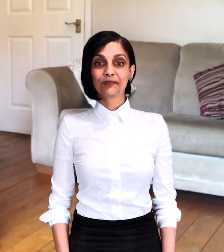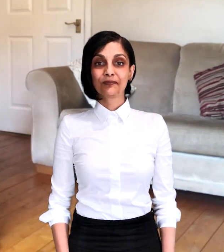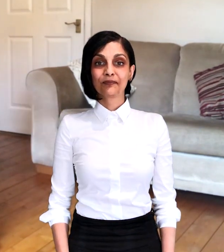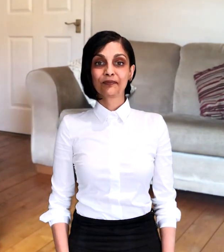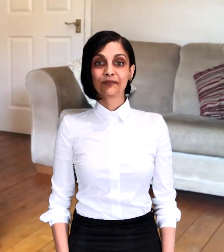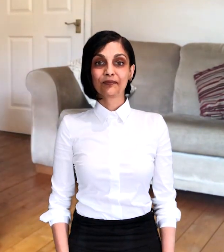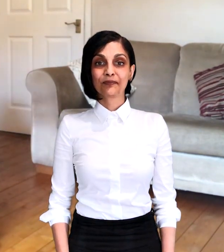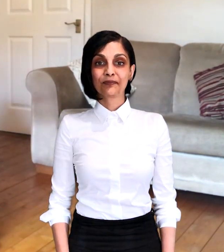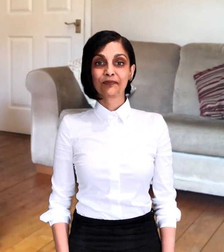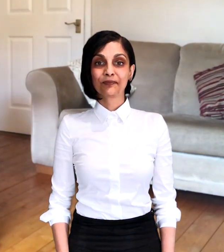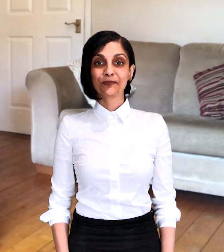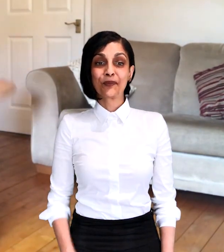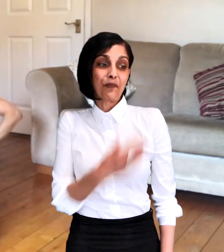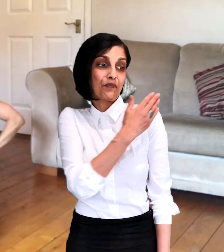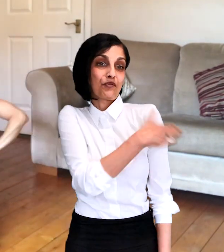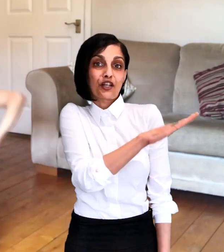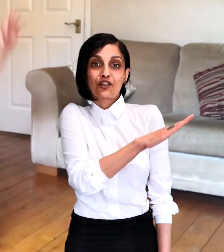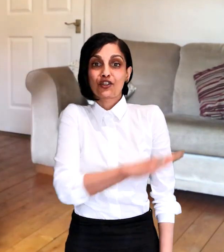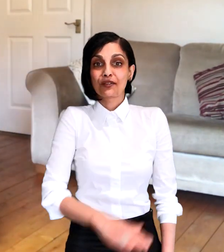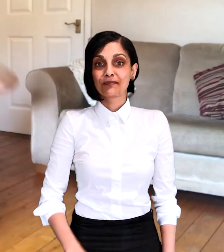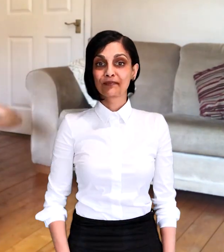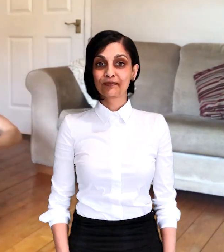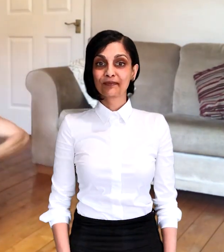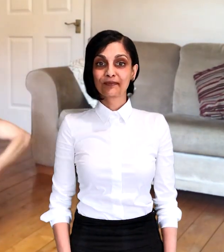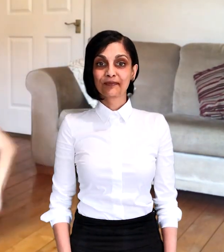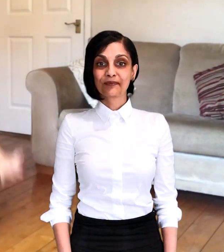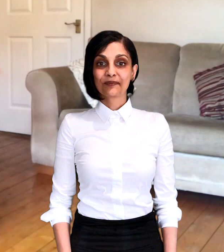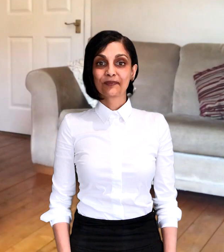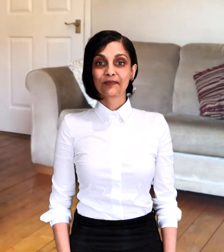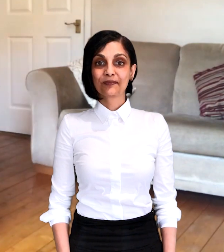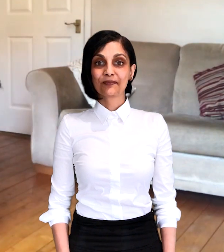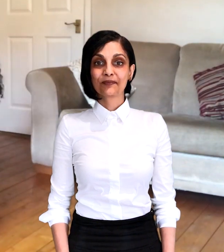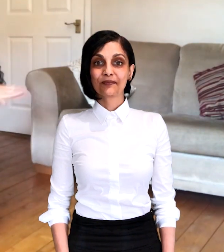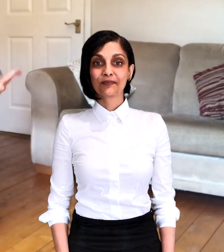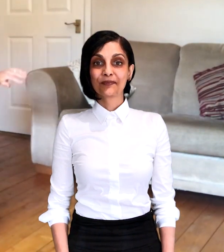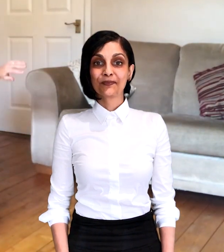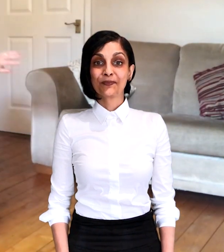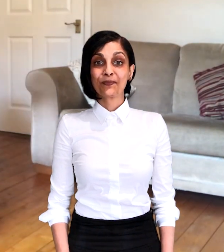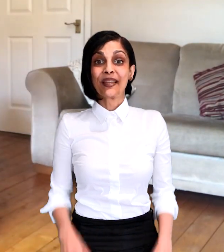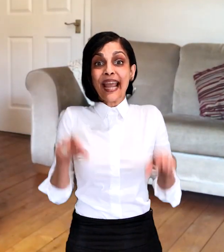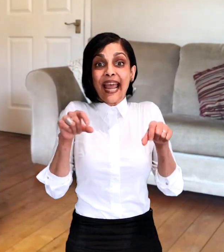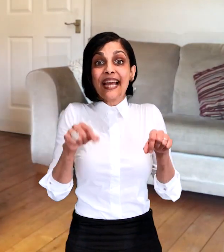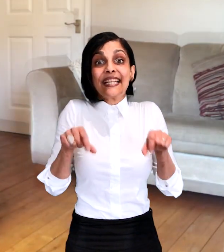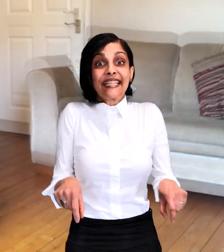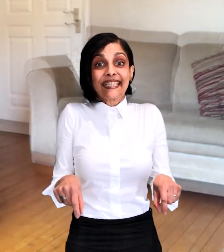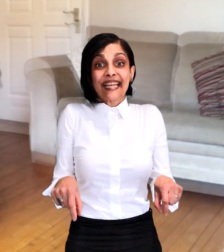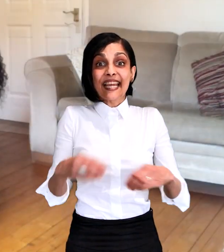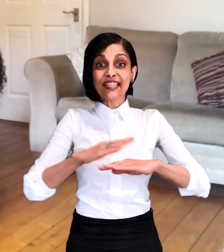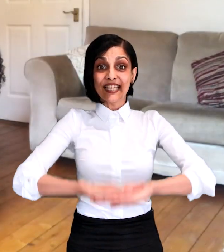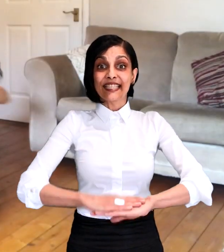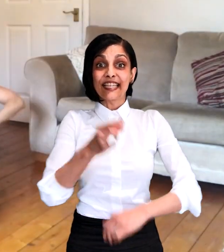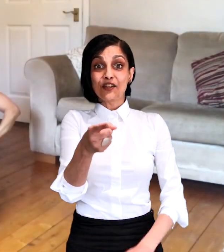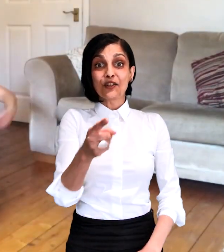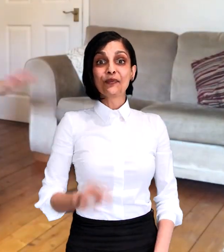Like this. Brush all the rain drops. So you can stay seated for this